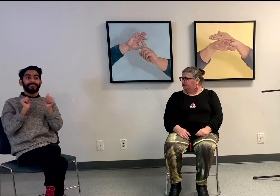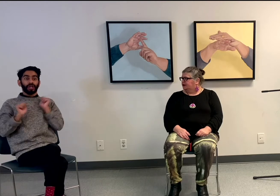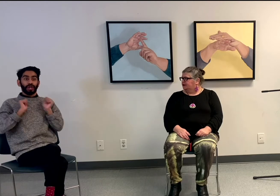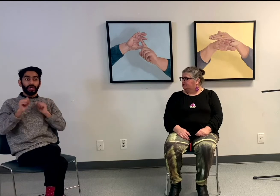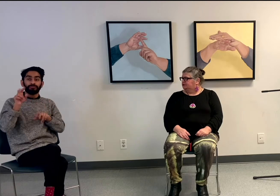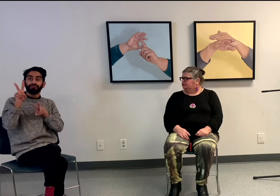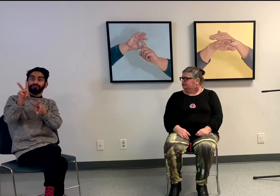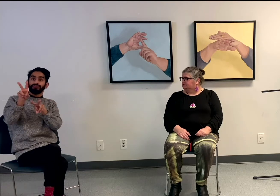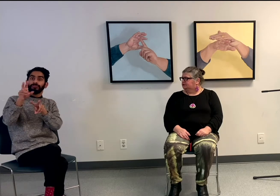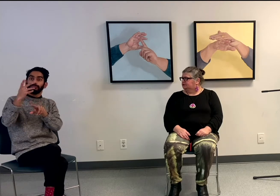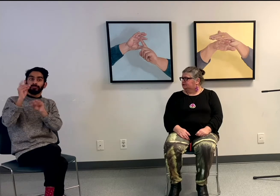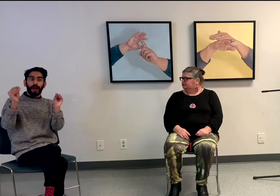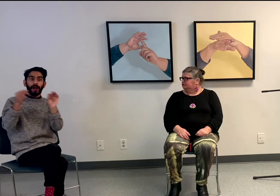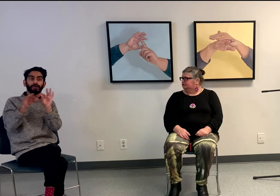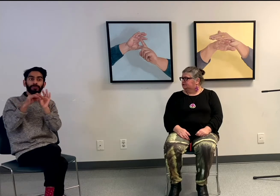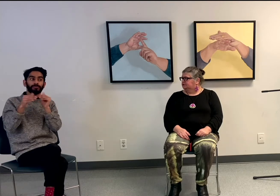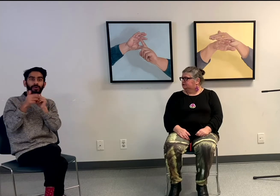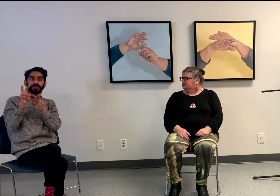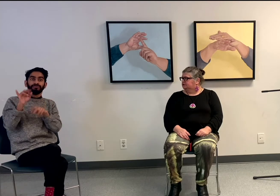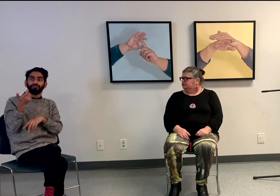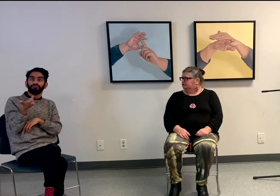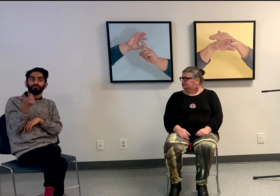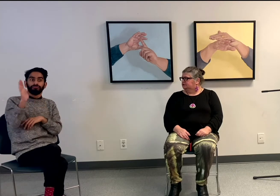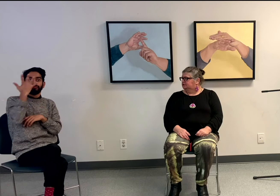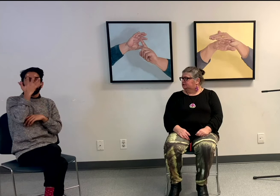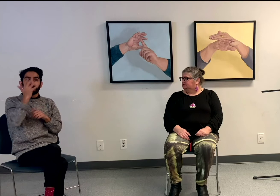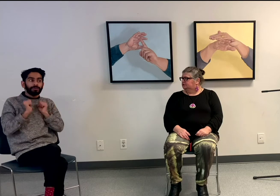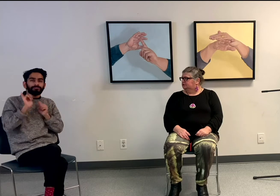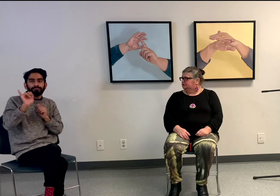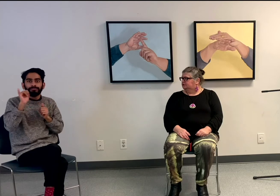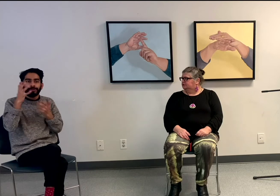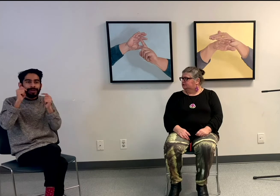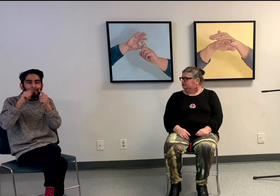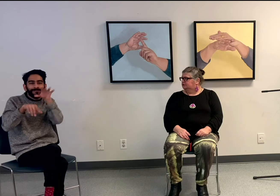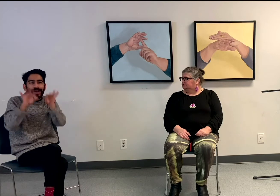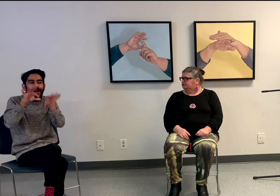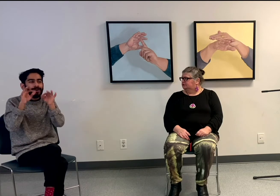And so, um, I, it's kind of the same as it, it gave them a sense of my